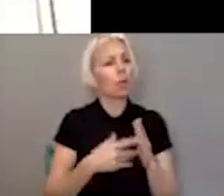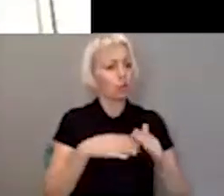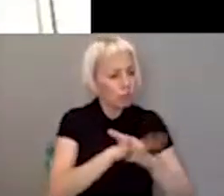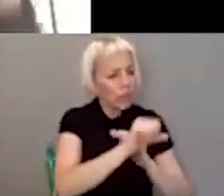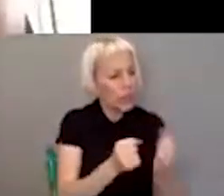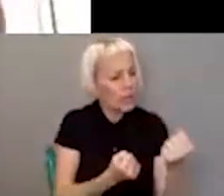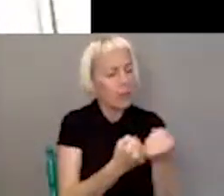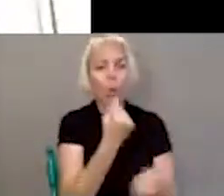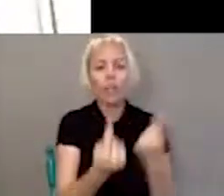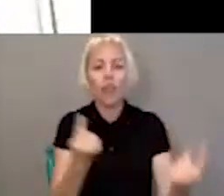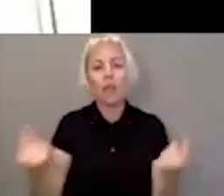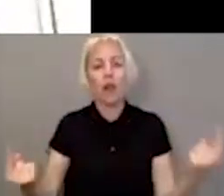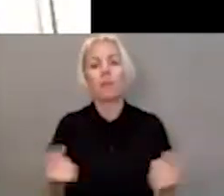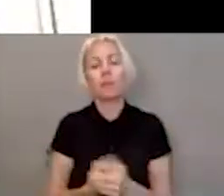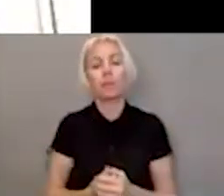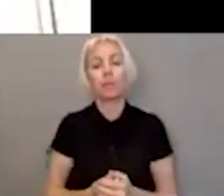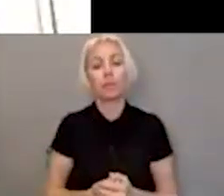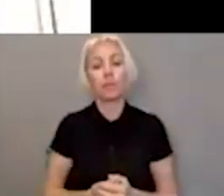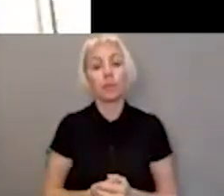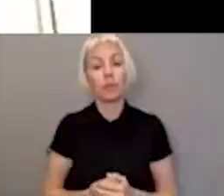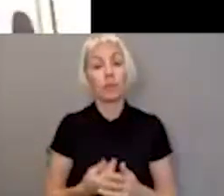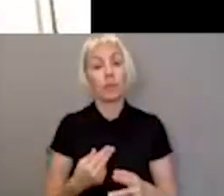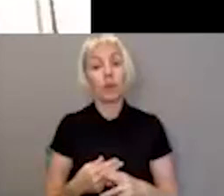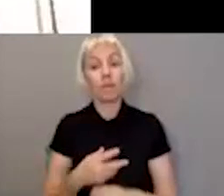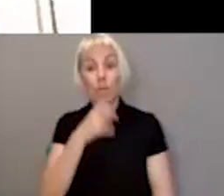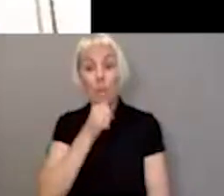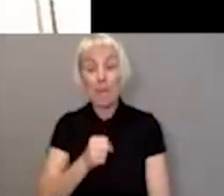"Get out of the way." Other times, it's very much about making sure they challenge what